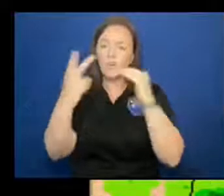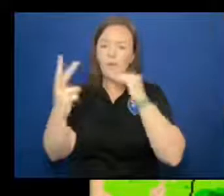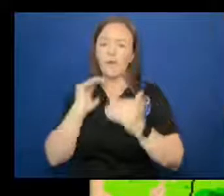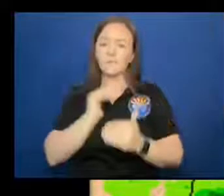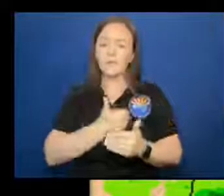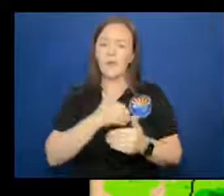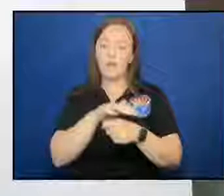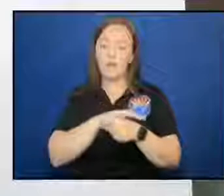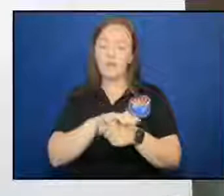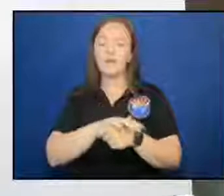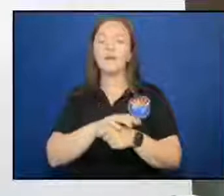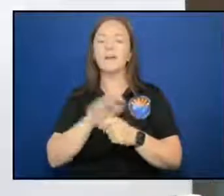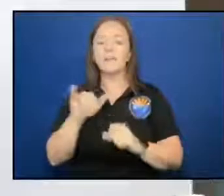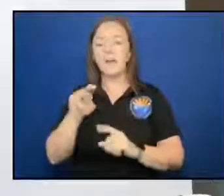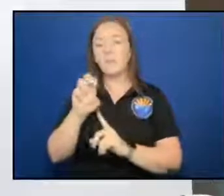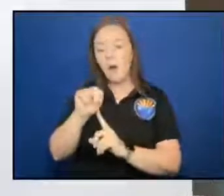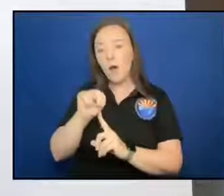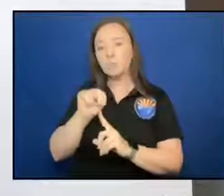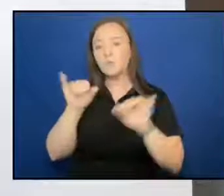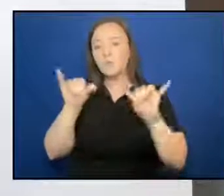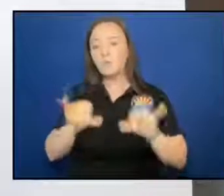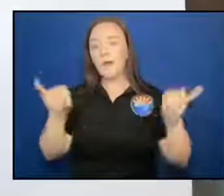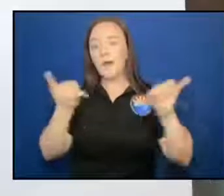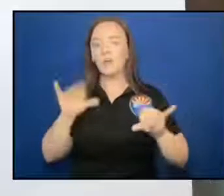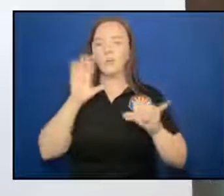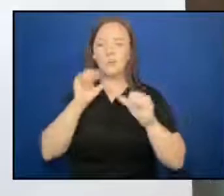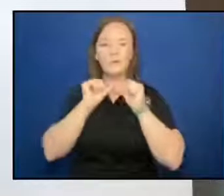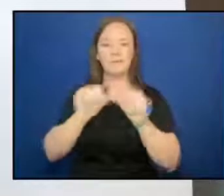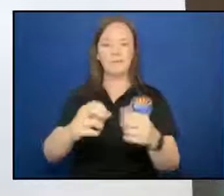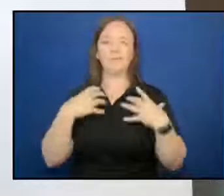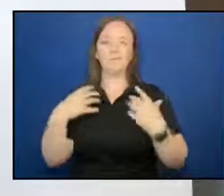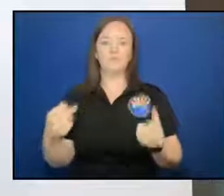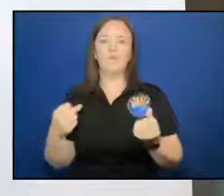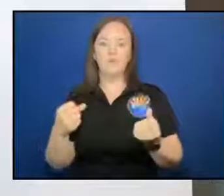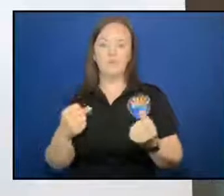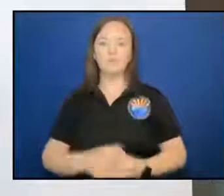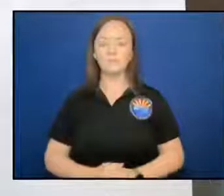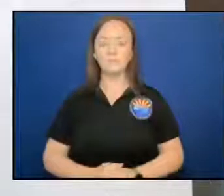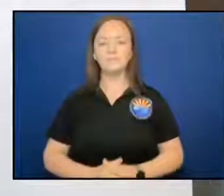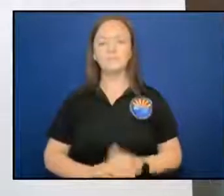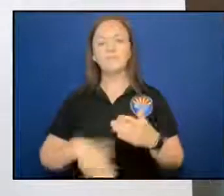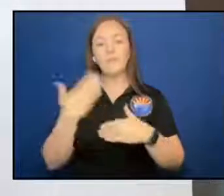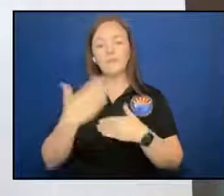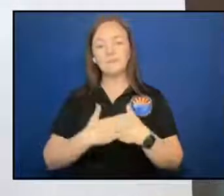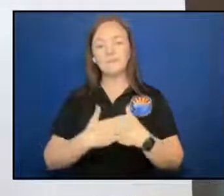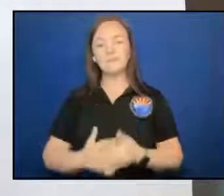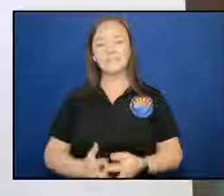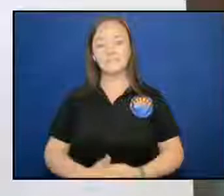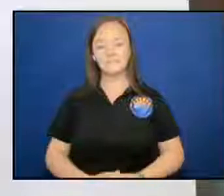YOU LOOK FURTHER WEST INTO ARIZONA, AND REALLY DRY OUT IN THAT AREA, NOT A LOT OF MOISTURE AVAILABLE AND YOU